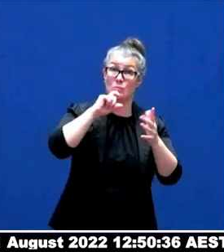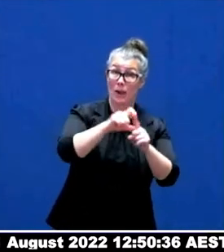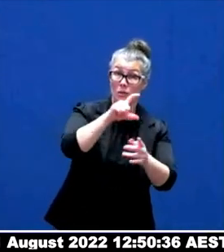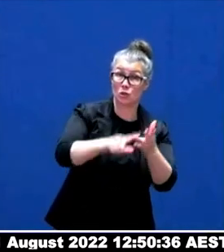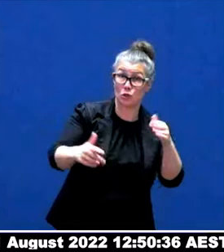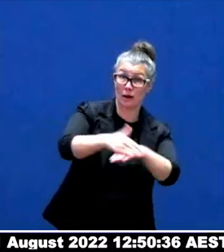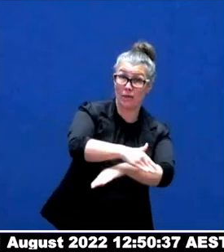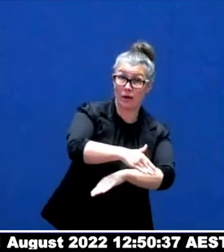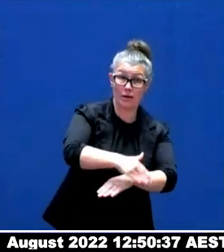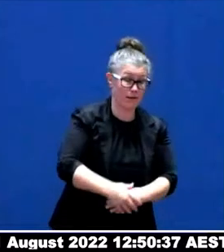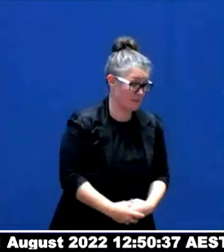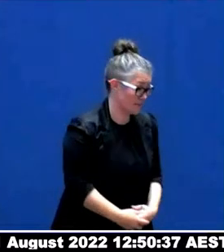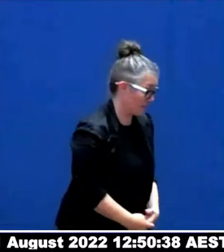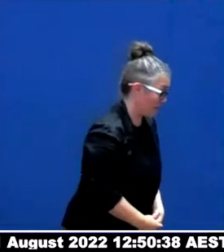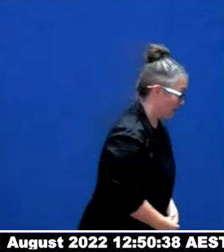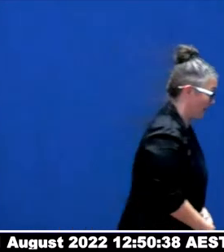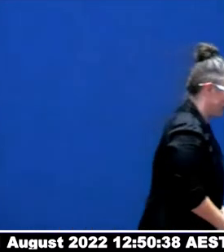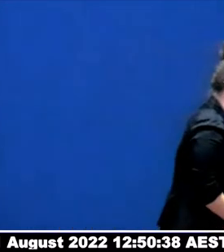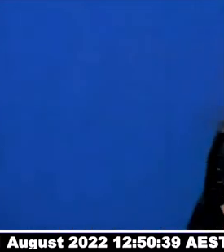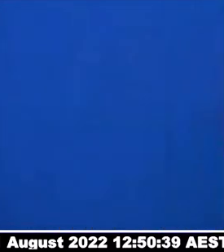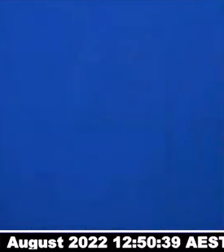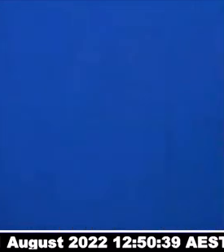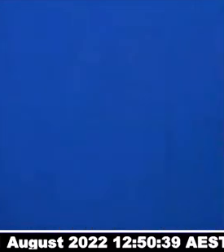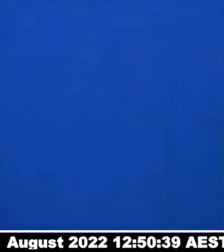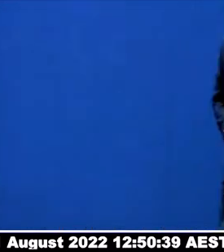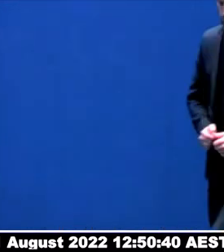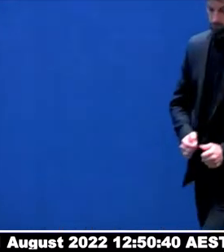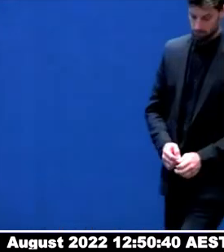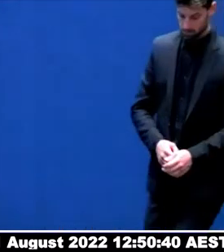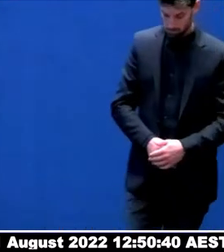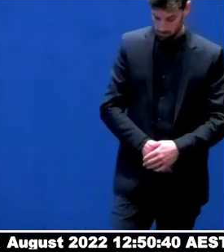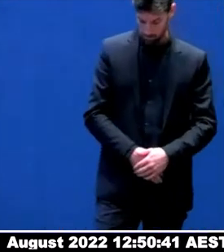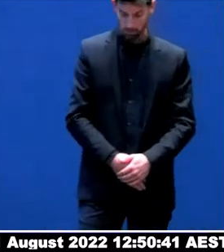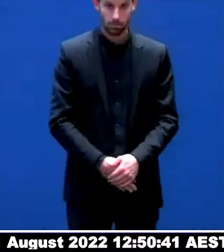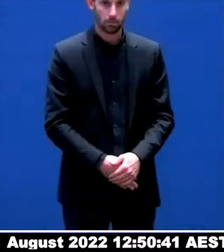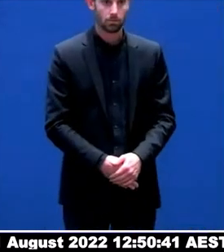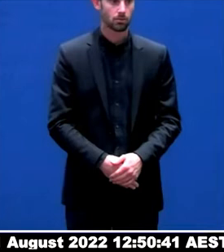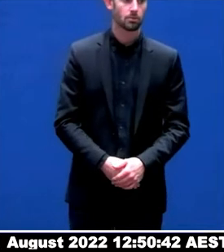So my understanding is that the work occurs at a local level between the DCJ Housing